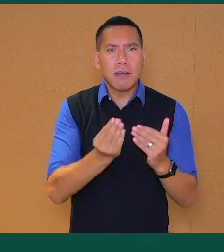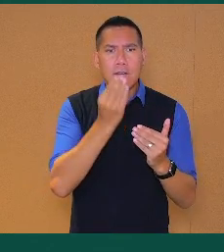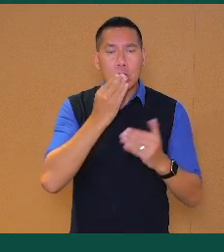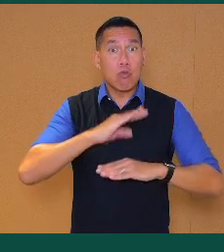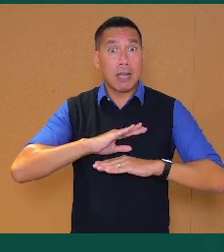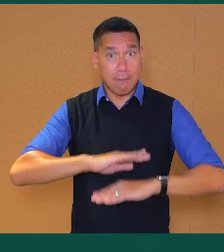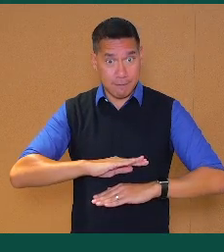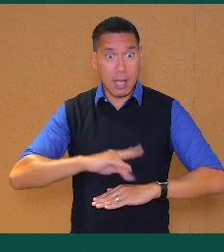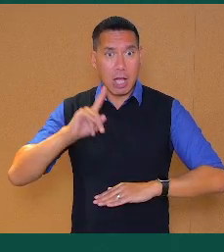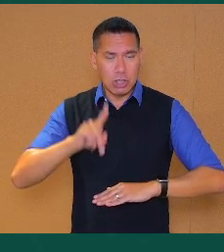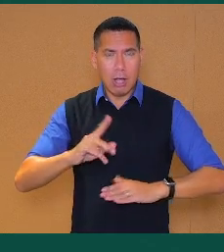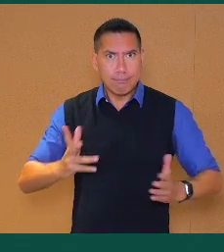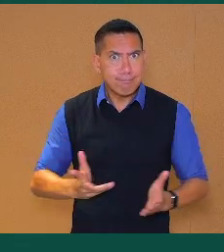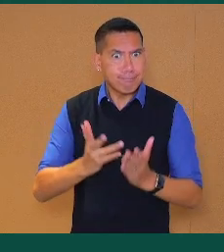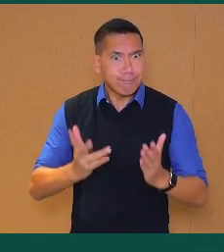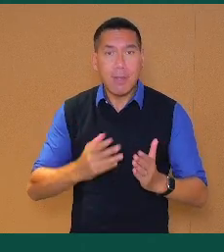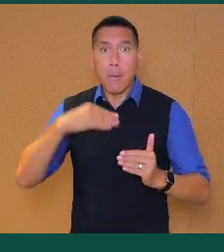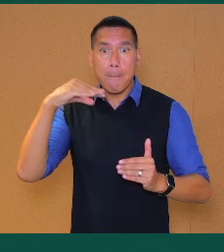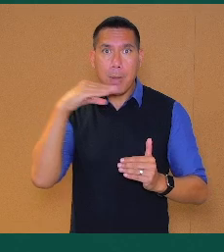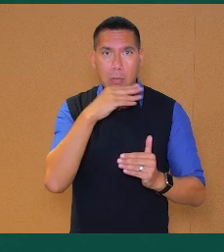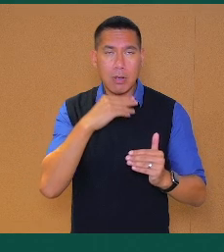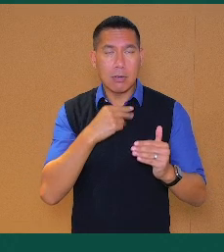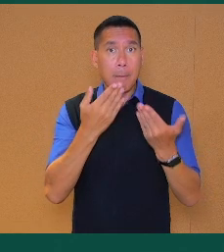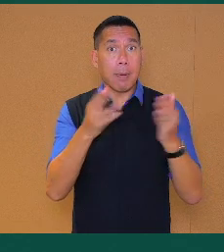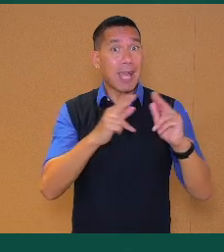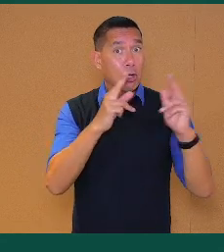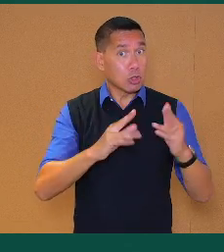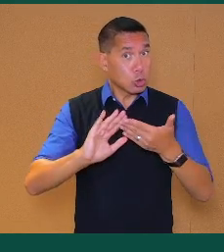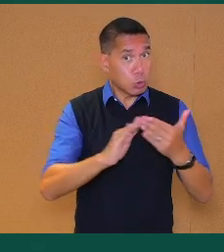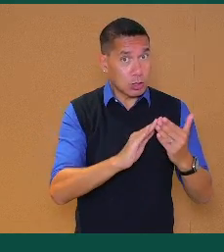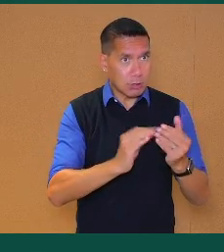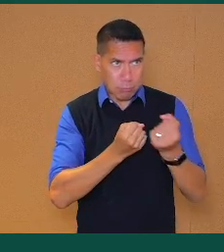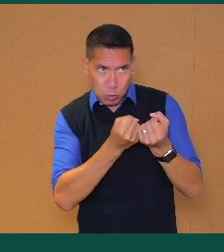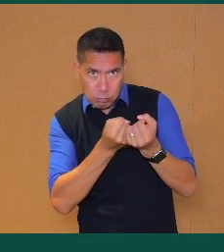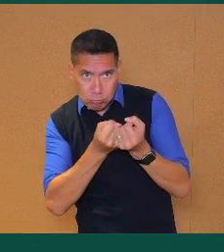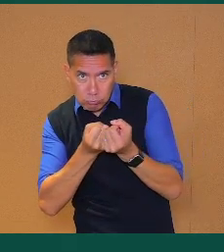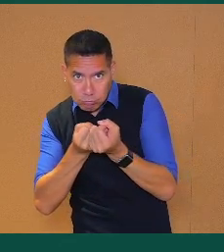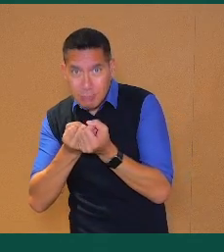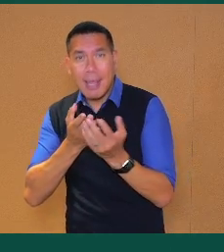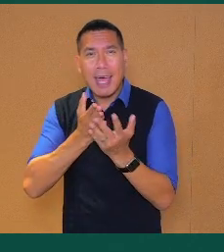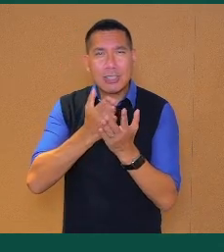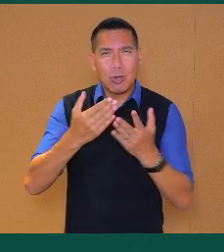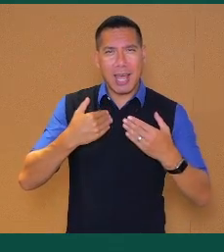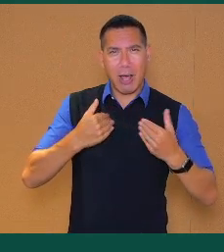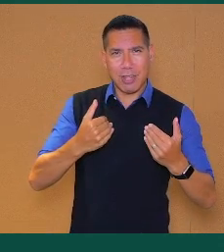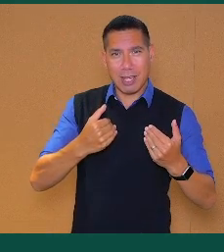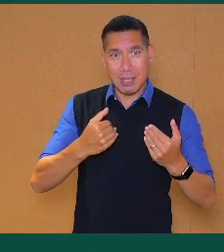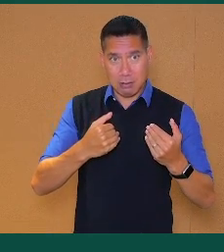appropriate food. I CAN Network's Online Group